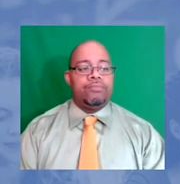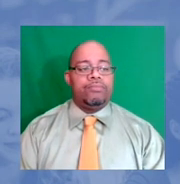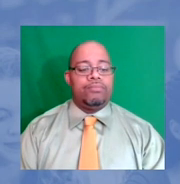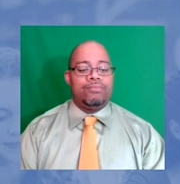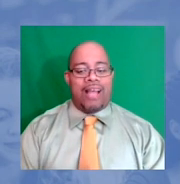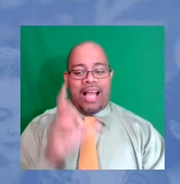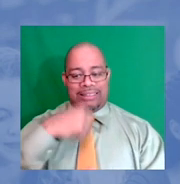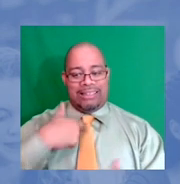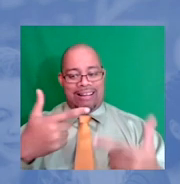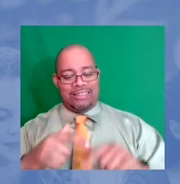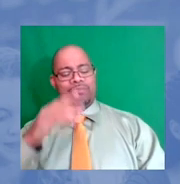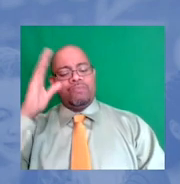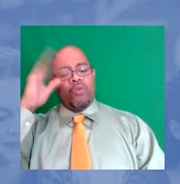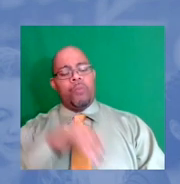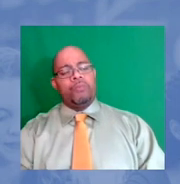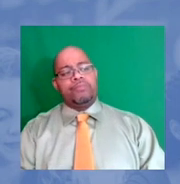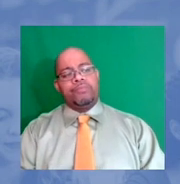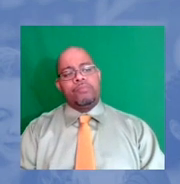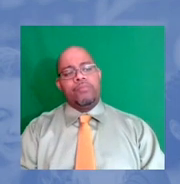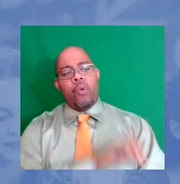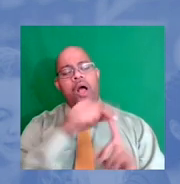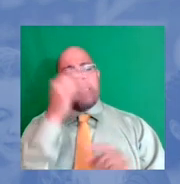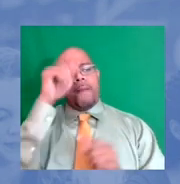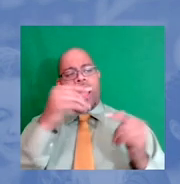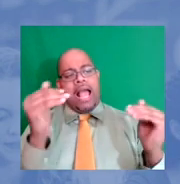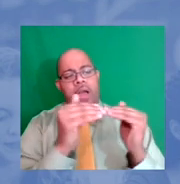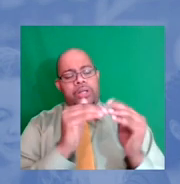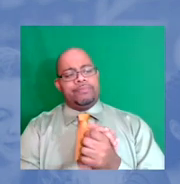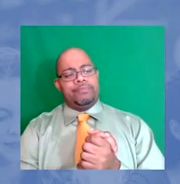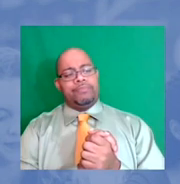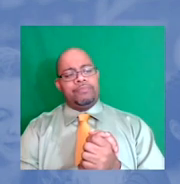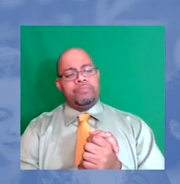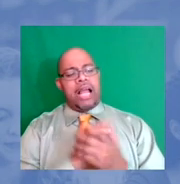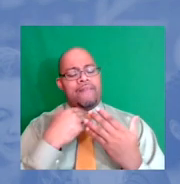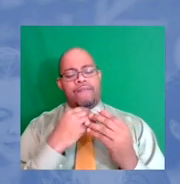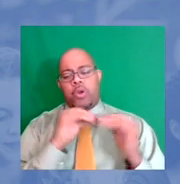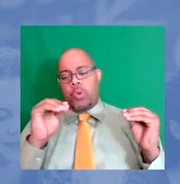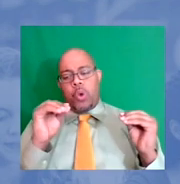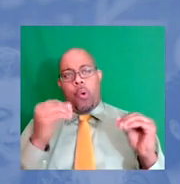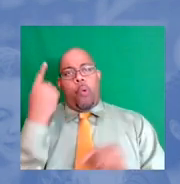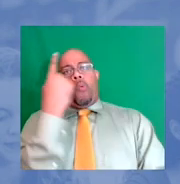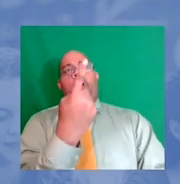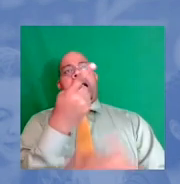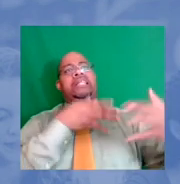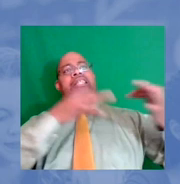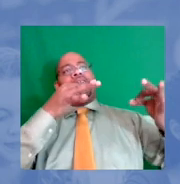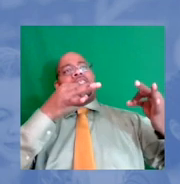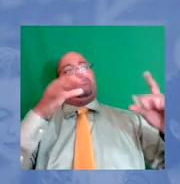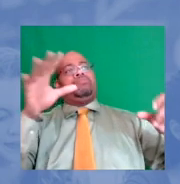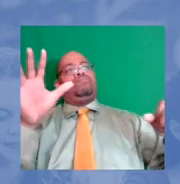NO UNIVERSAL DEFINITIONS, GAME PLAN, OF WHAT EQUITY IS SO YOU ASK TEN PEOPLE WHAT IS EQUITY